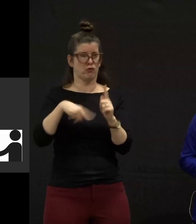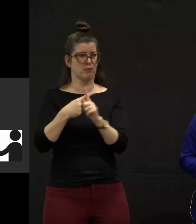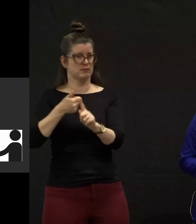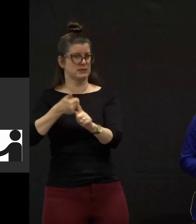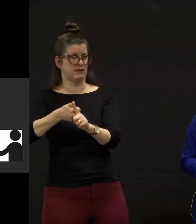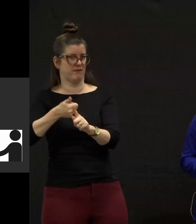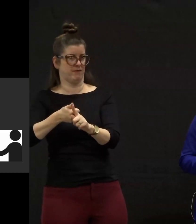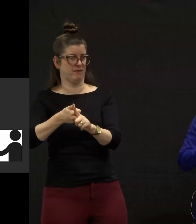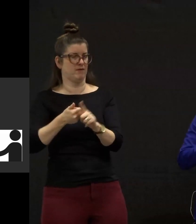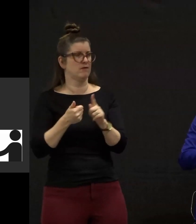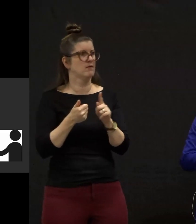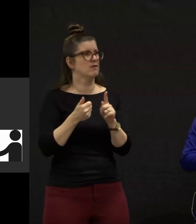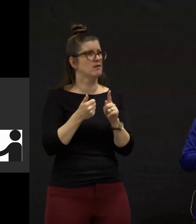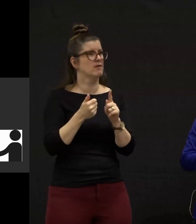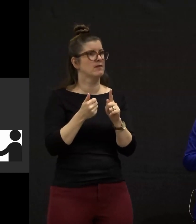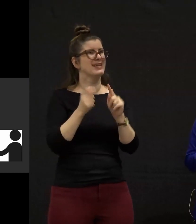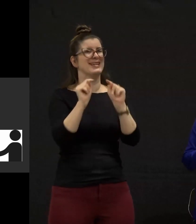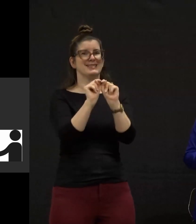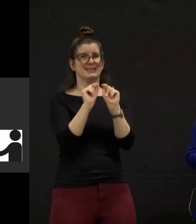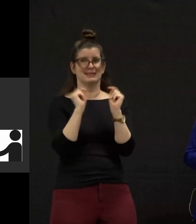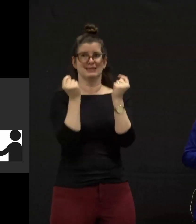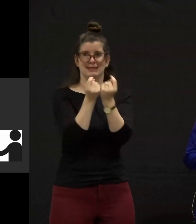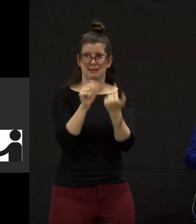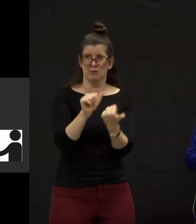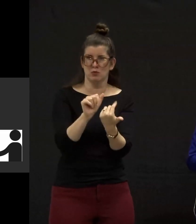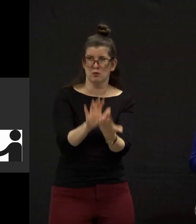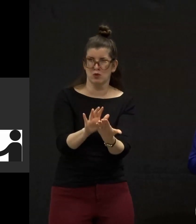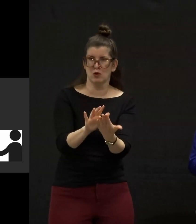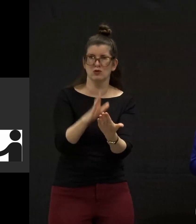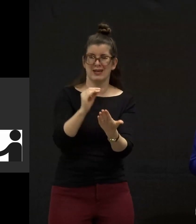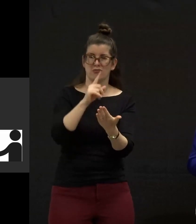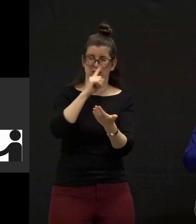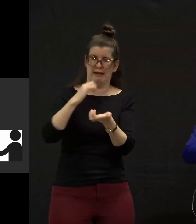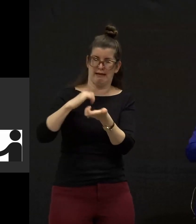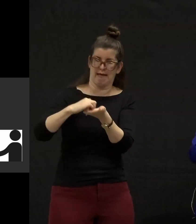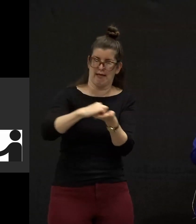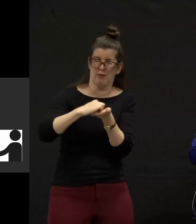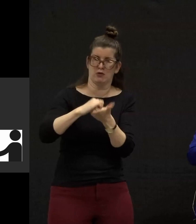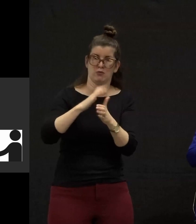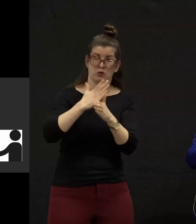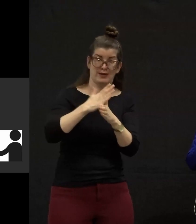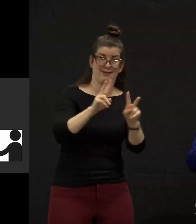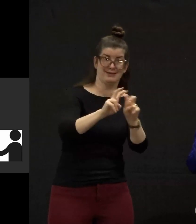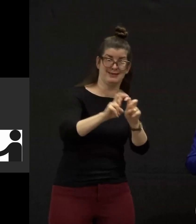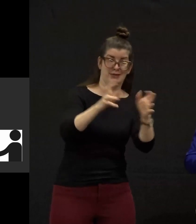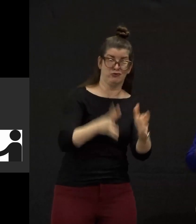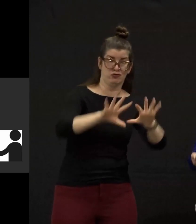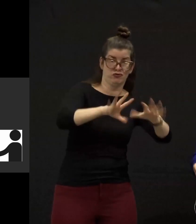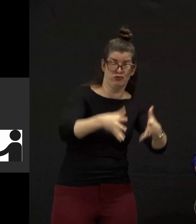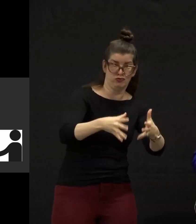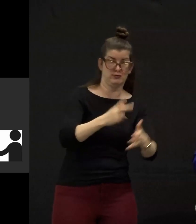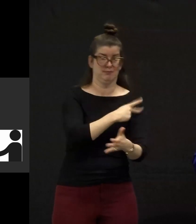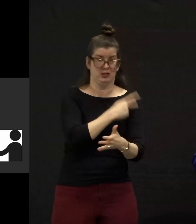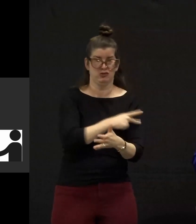So it's a team approach and a collaborative partnership between the assessors, the patient and their family.